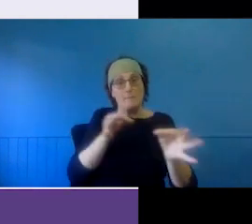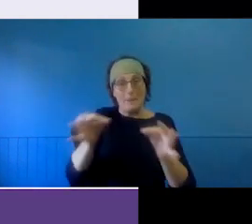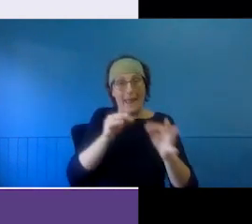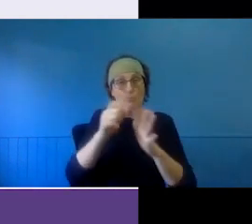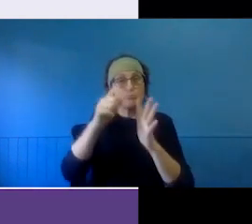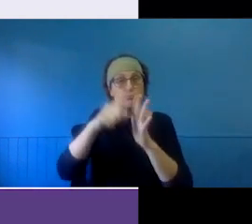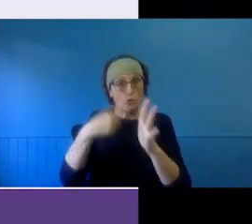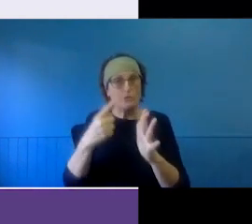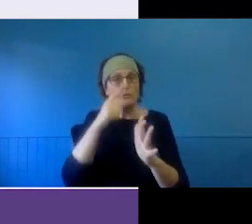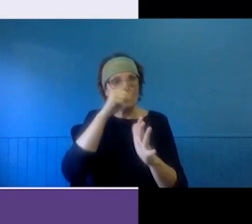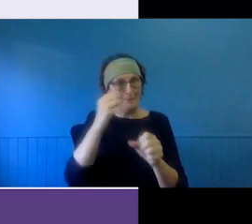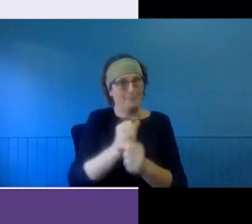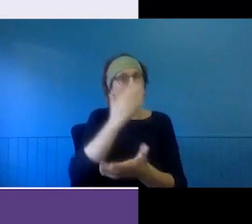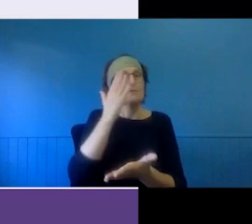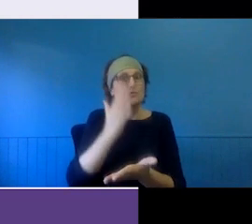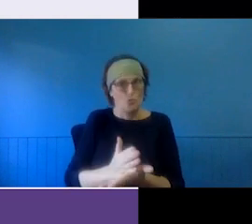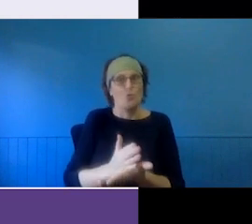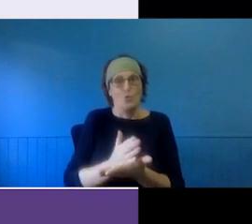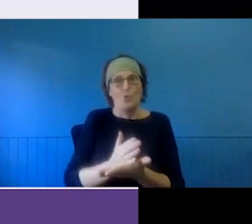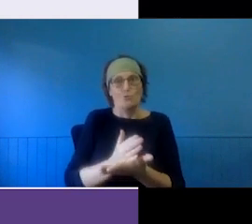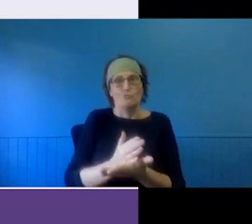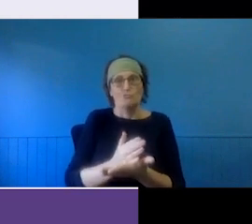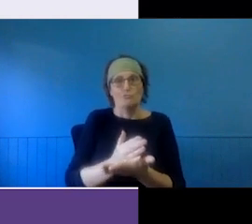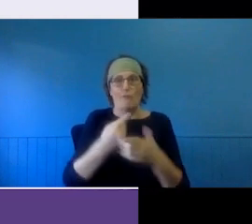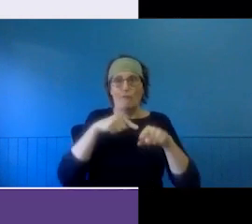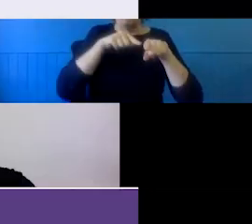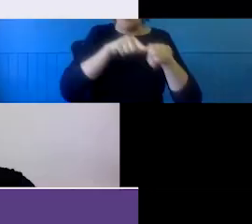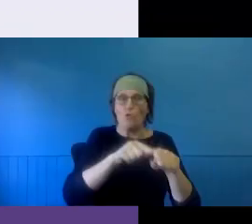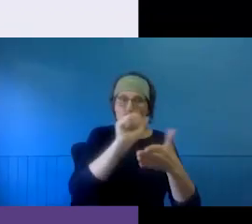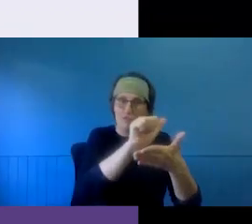of making sure that you're not just last-minute coming on something and